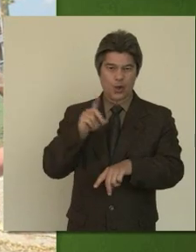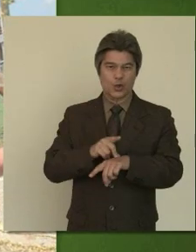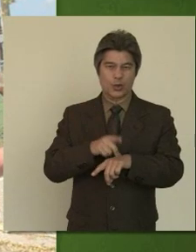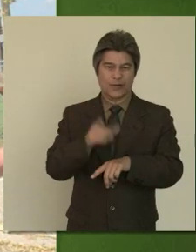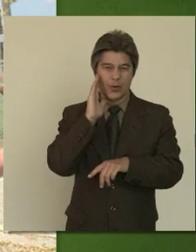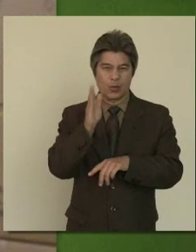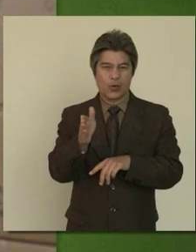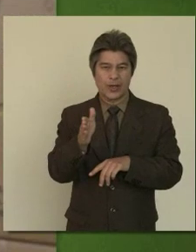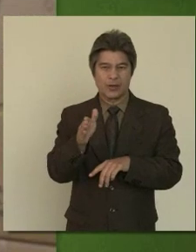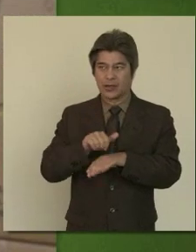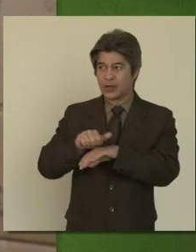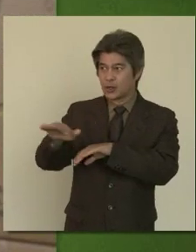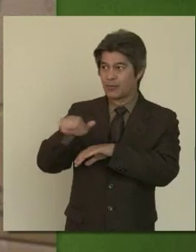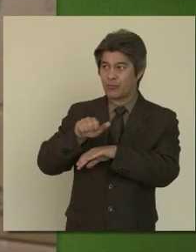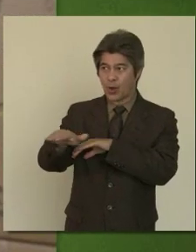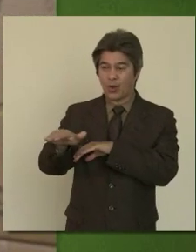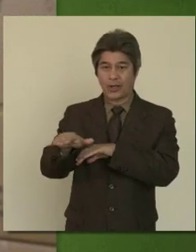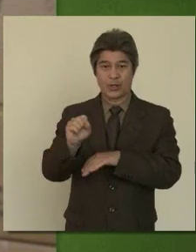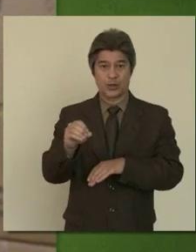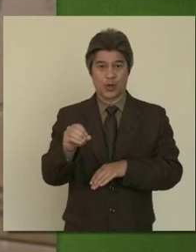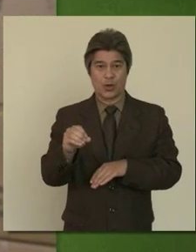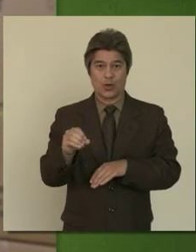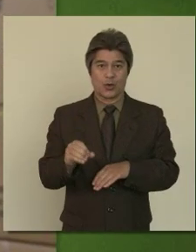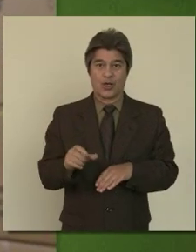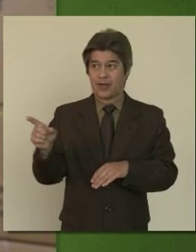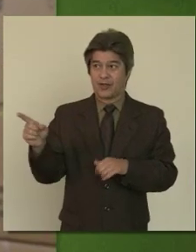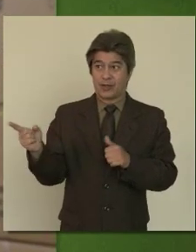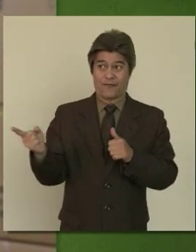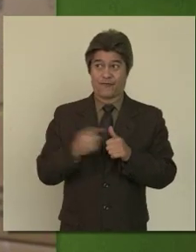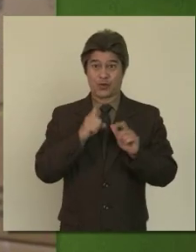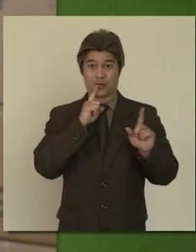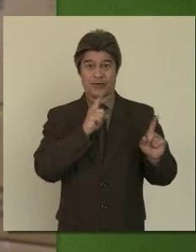you will, or already deployed. So they’re not there for when response is